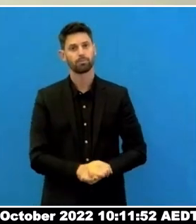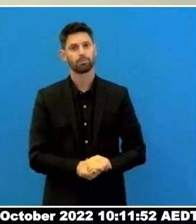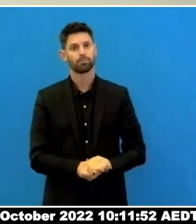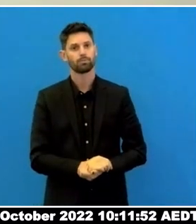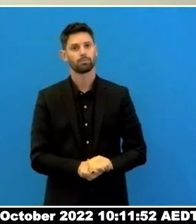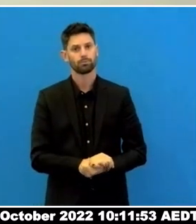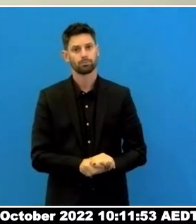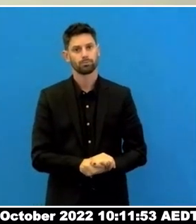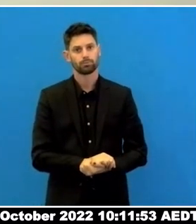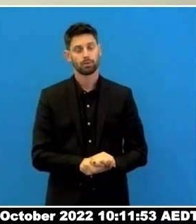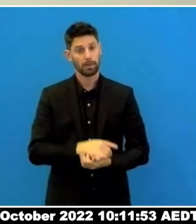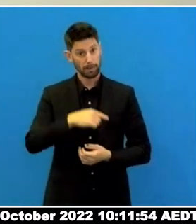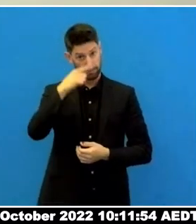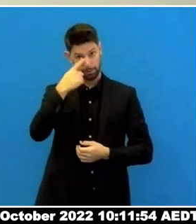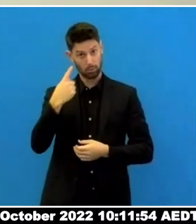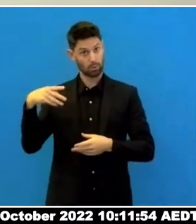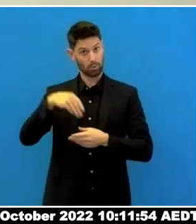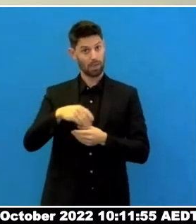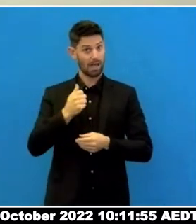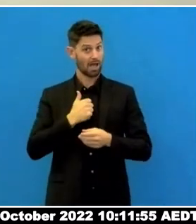identified the inadequacy of legal remedies